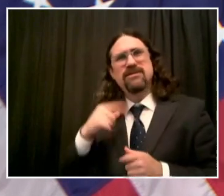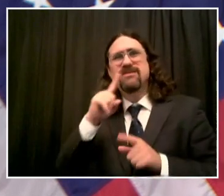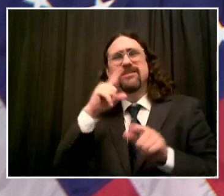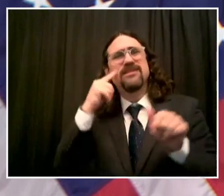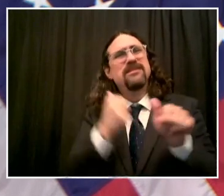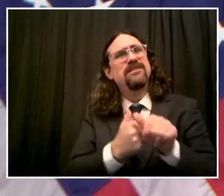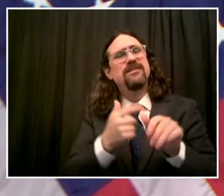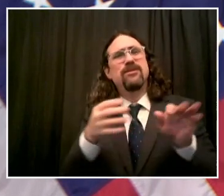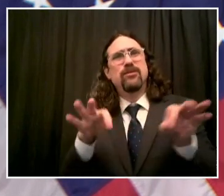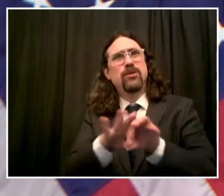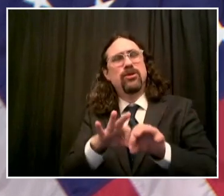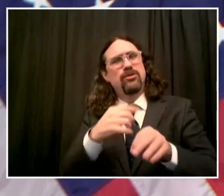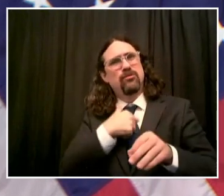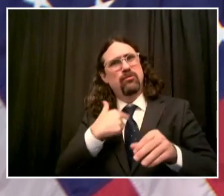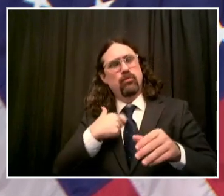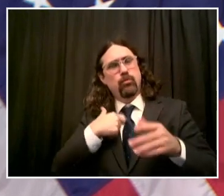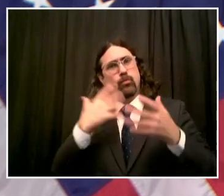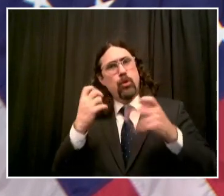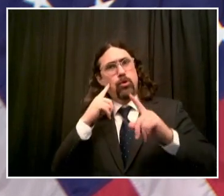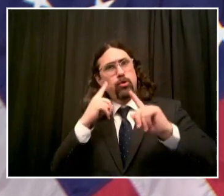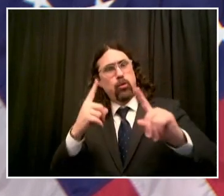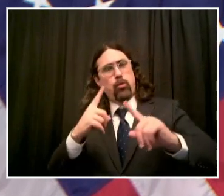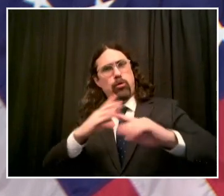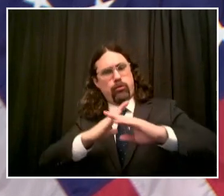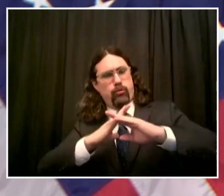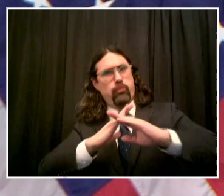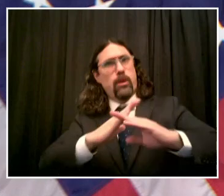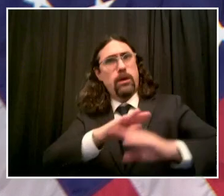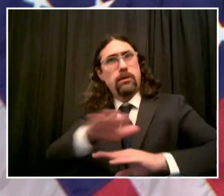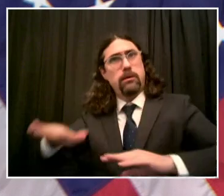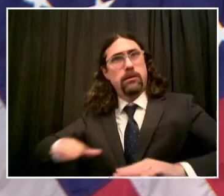MOVEMENT BUT TAKING INTO